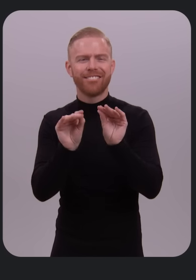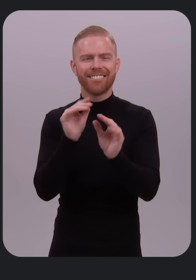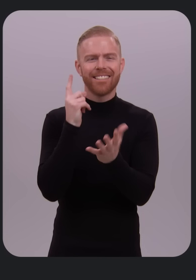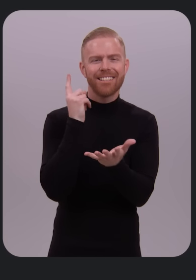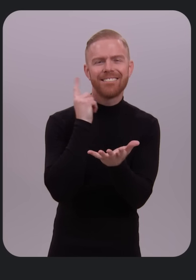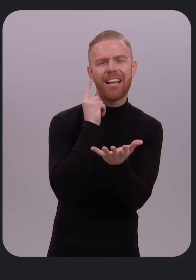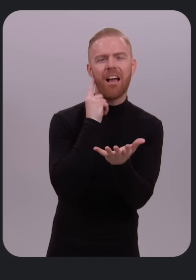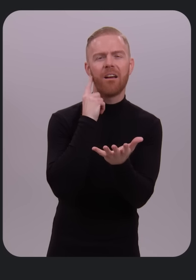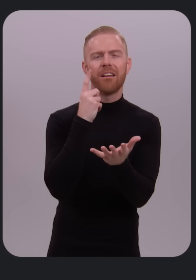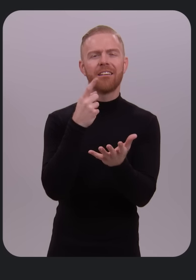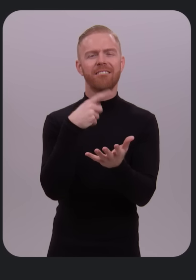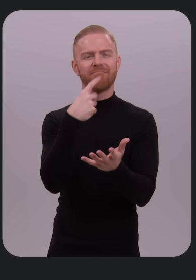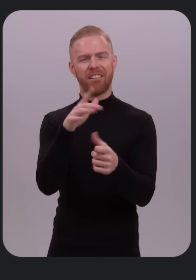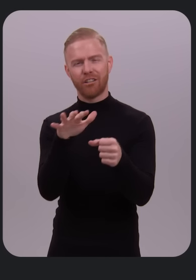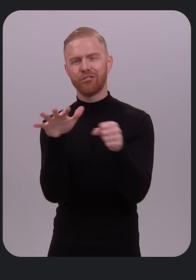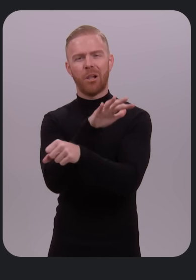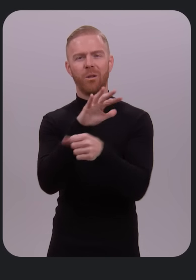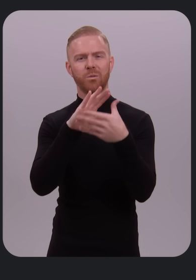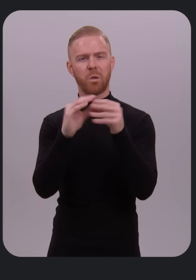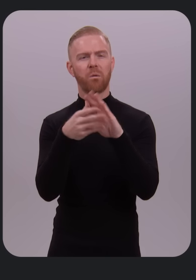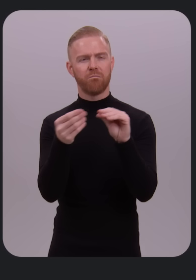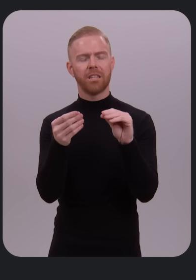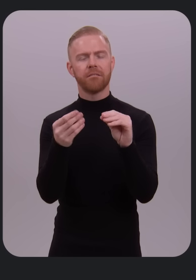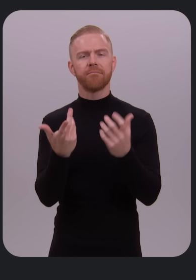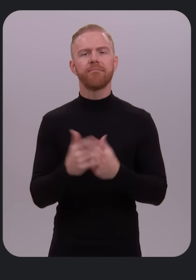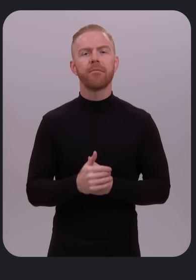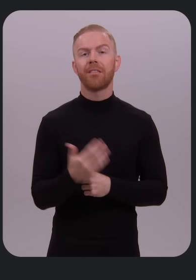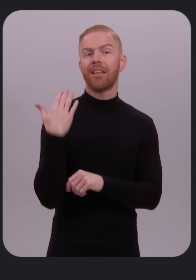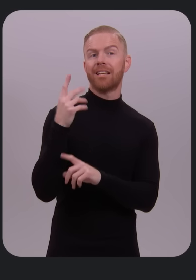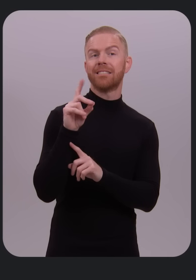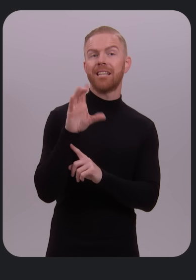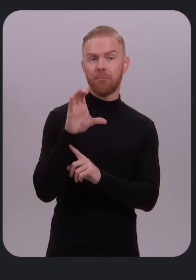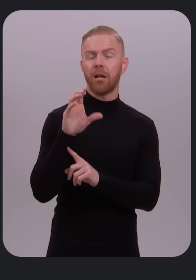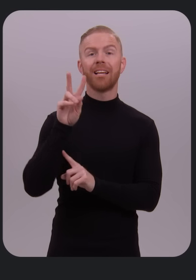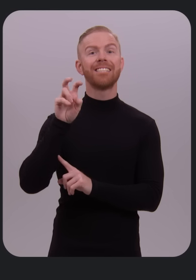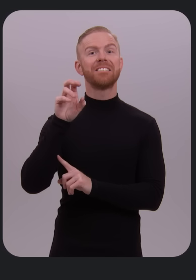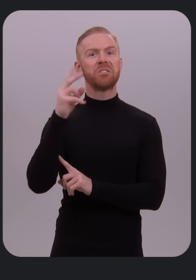to tell the whole story. Last December, Veo 2 came out, and it